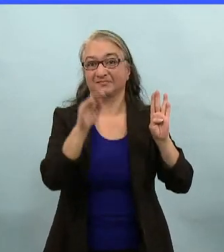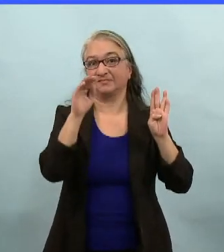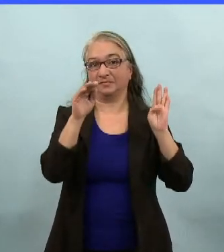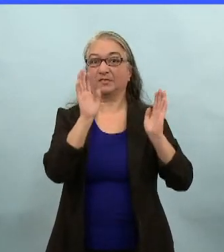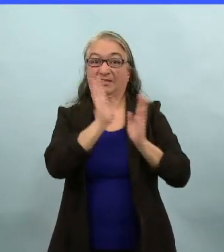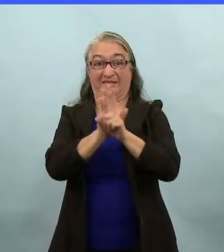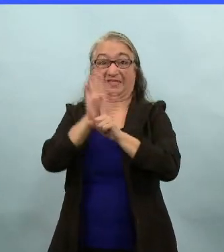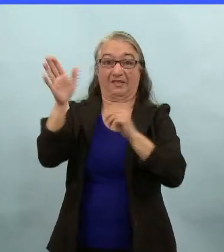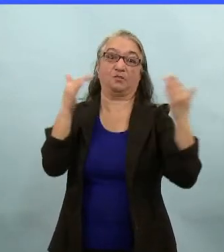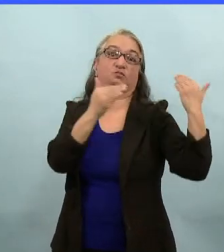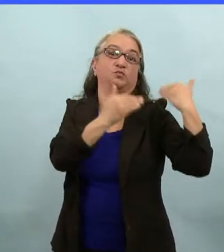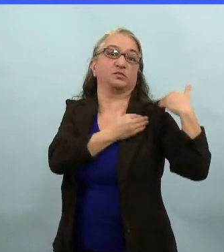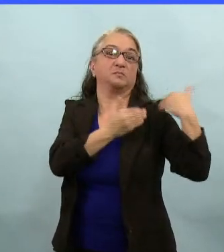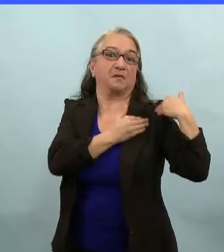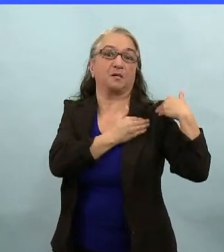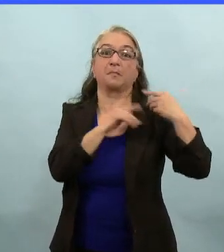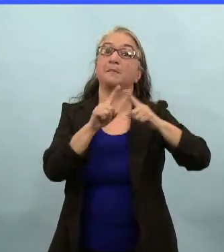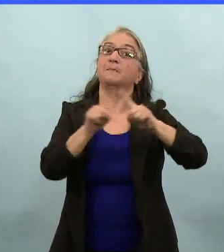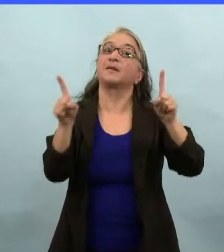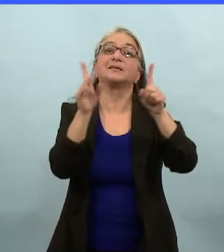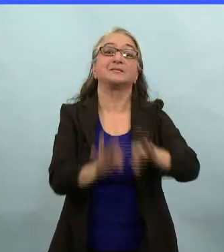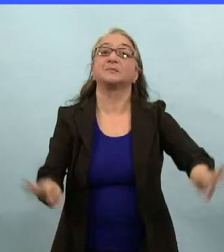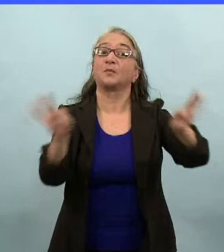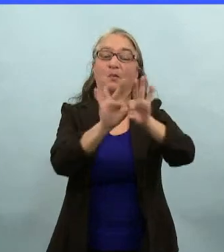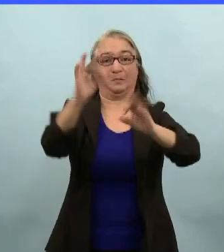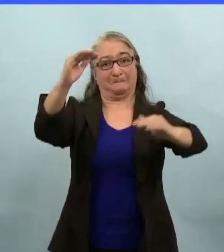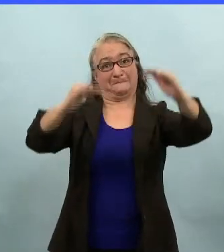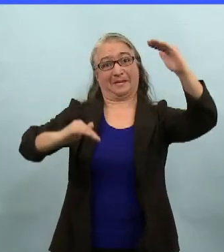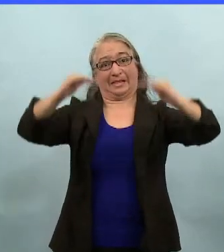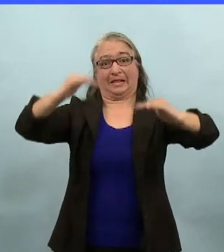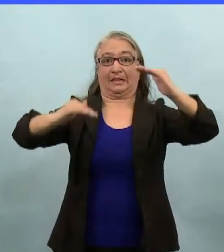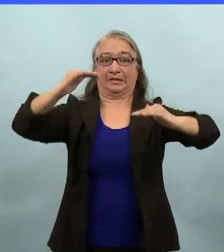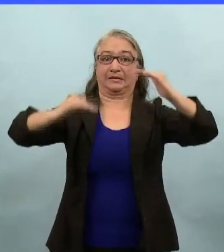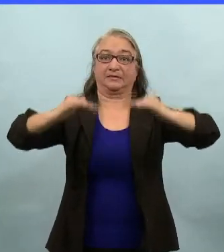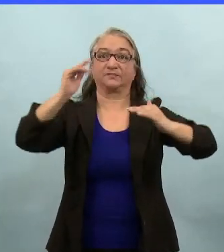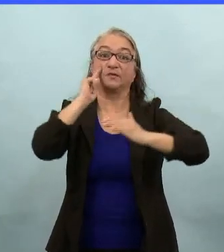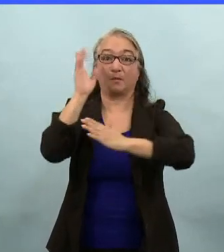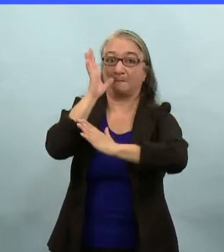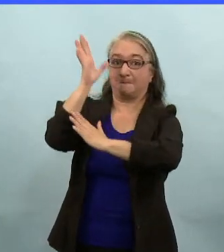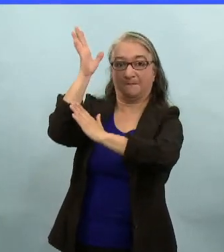more balanced approach moving forward so we will i certainly have been reaching out to business